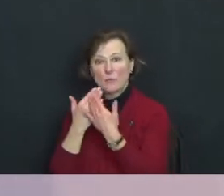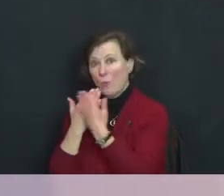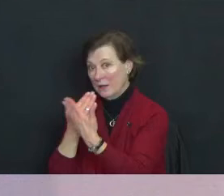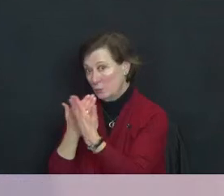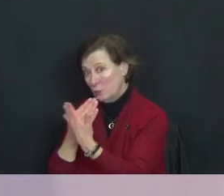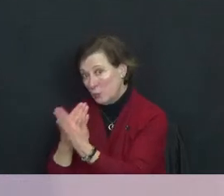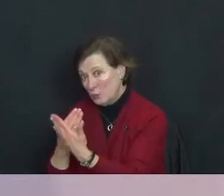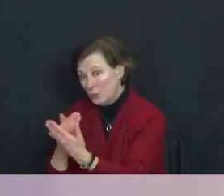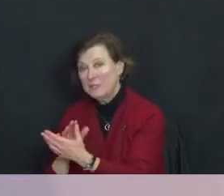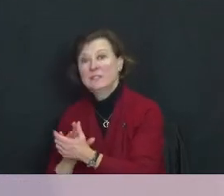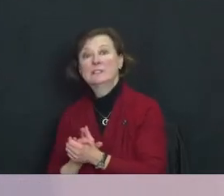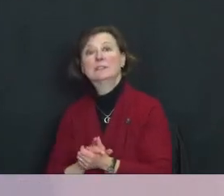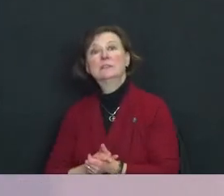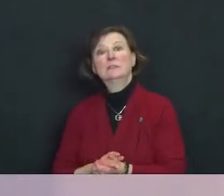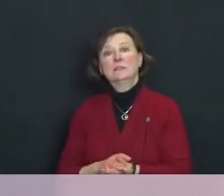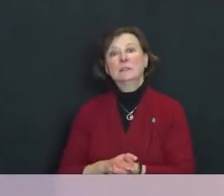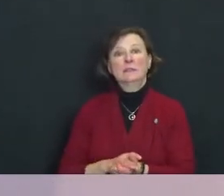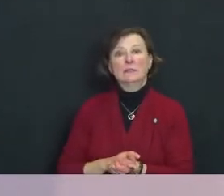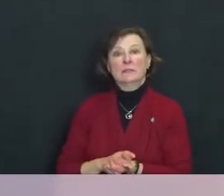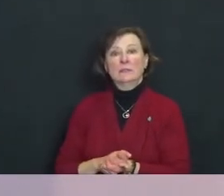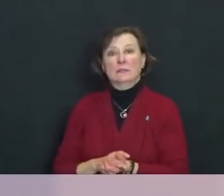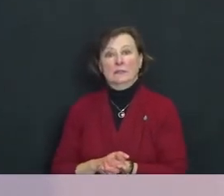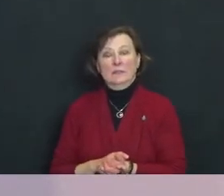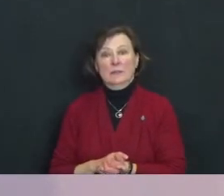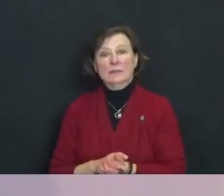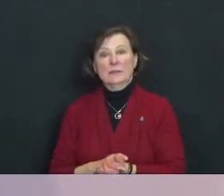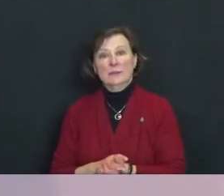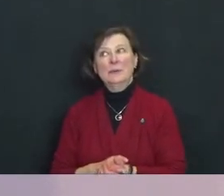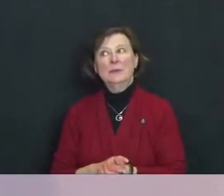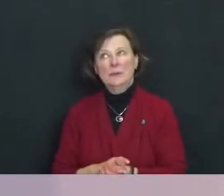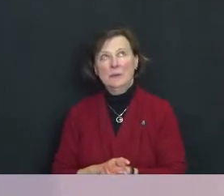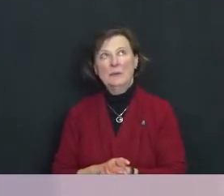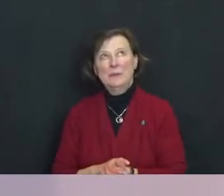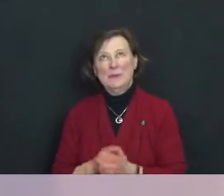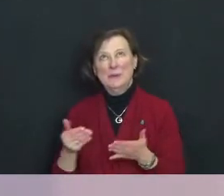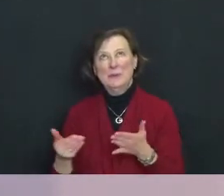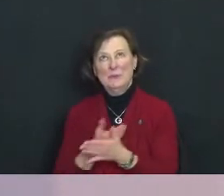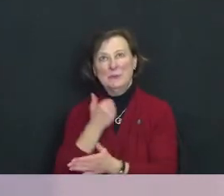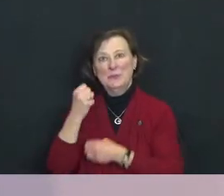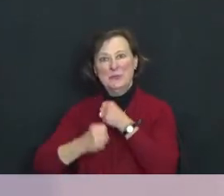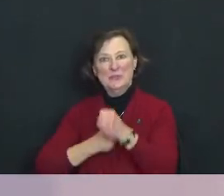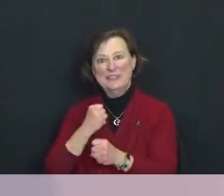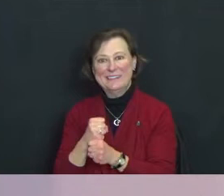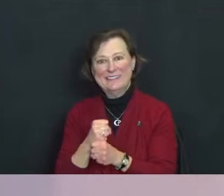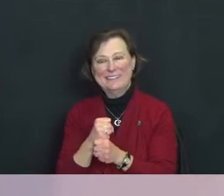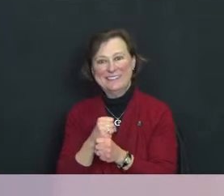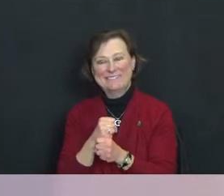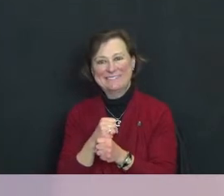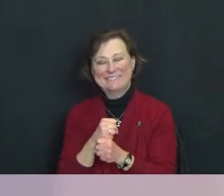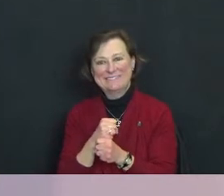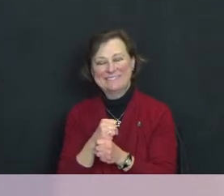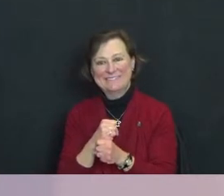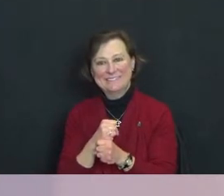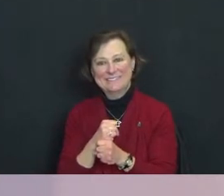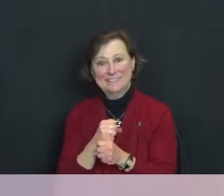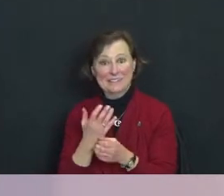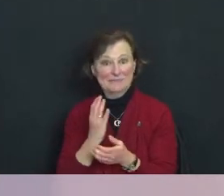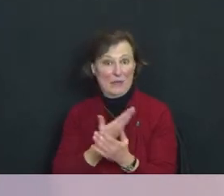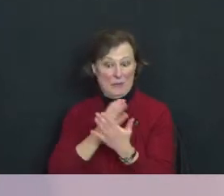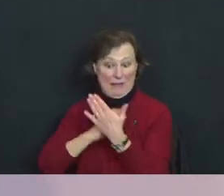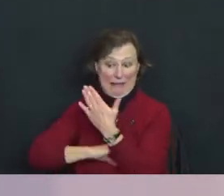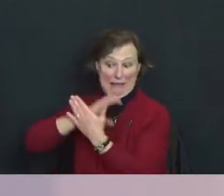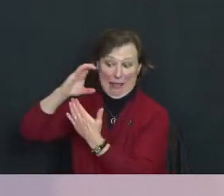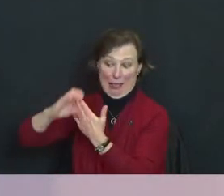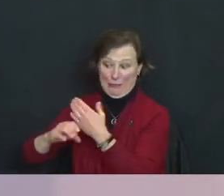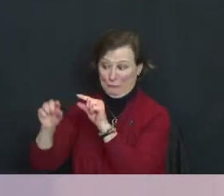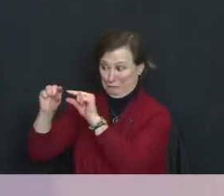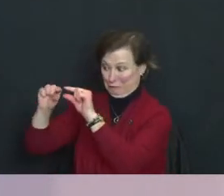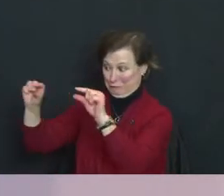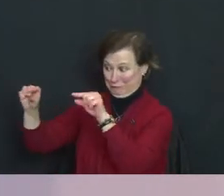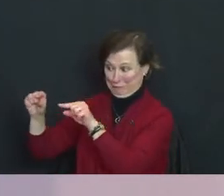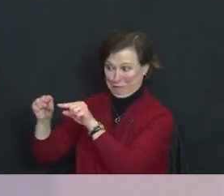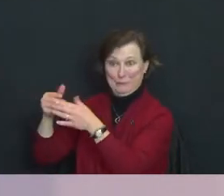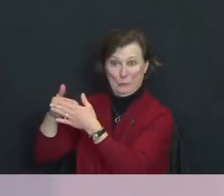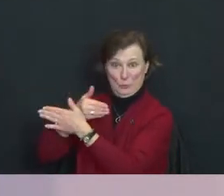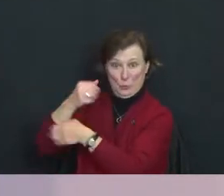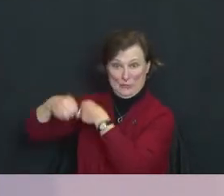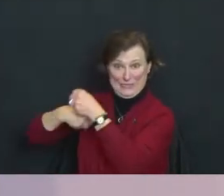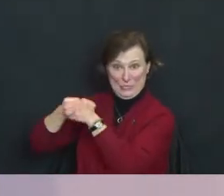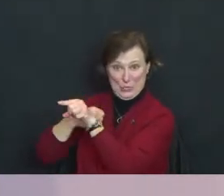It's a new year, so says our calendar.